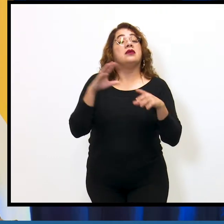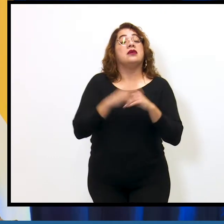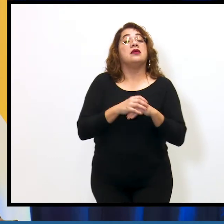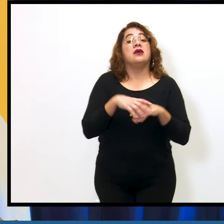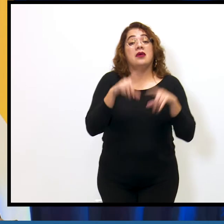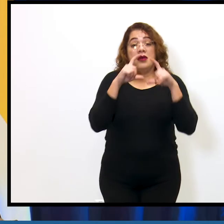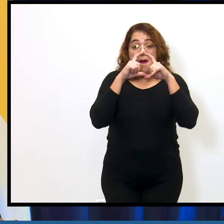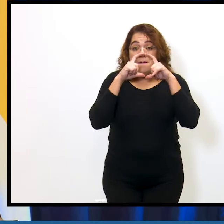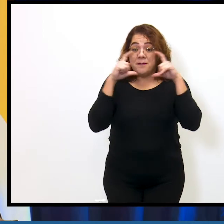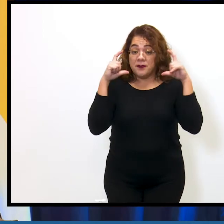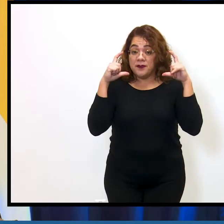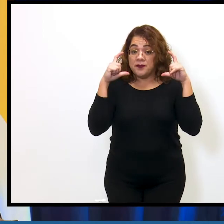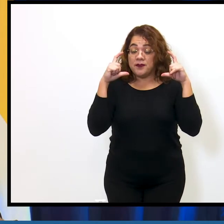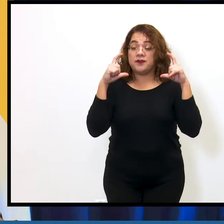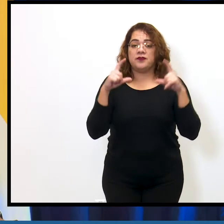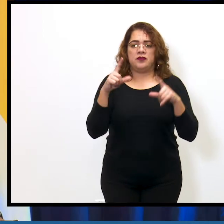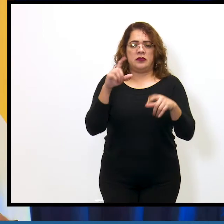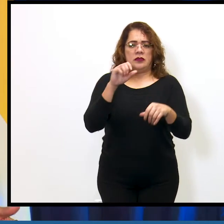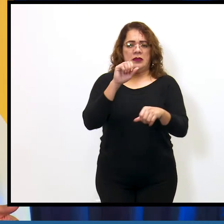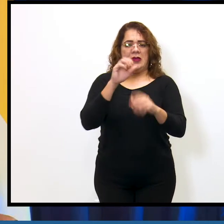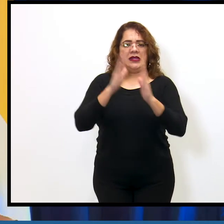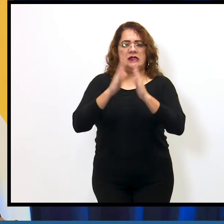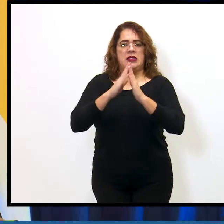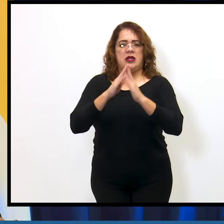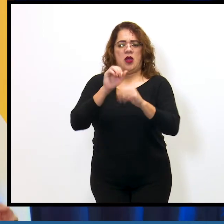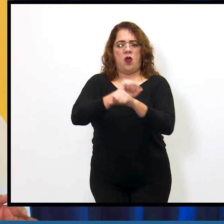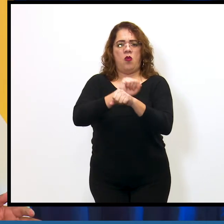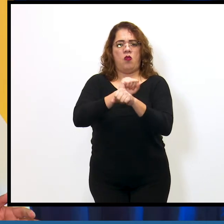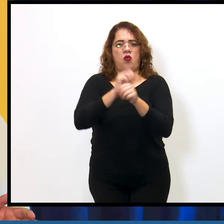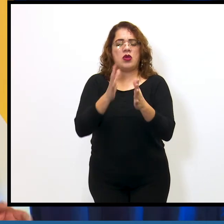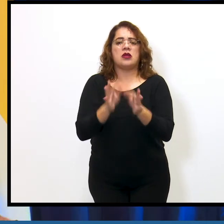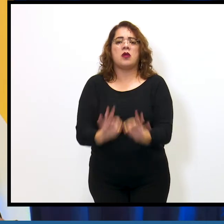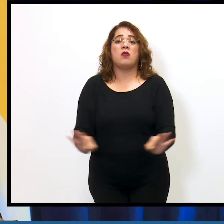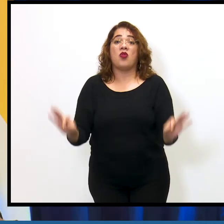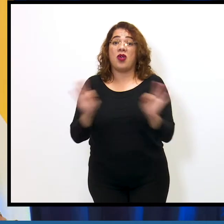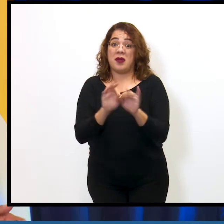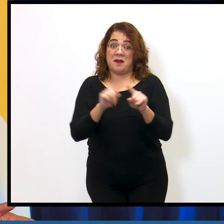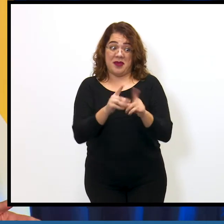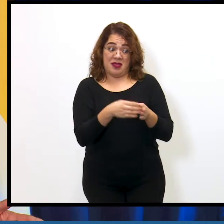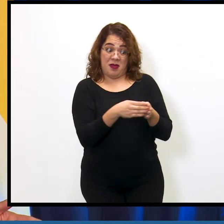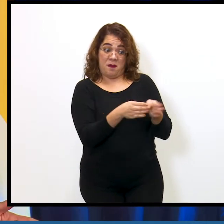not just city employees but amongst the public is actually probably better today than it's probably